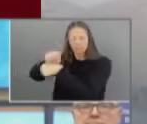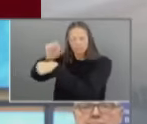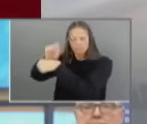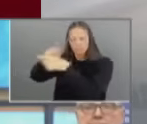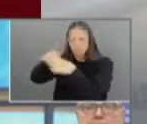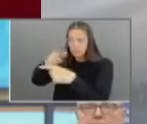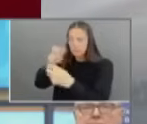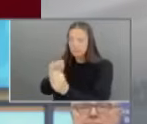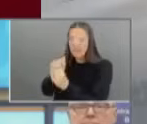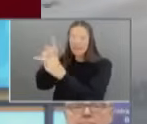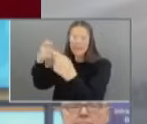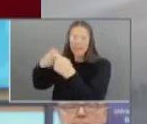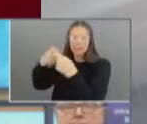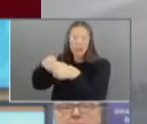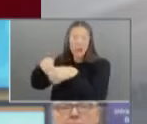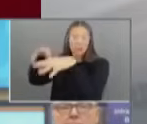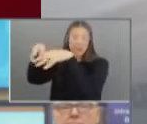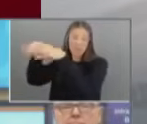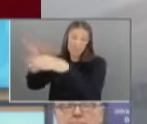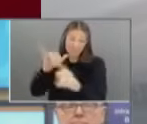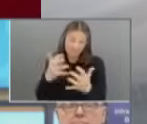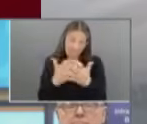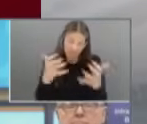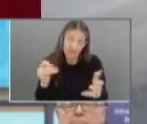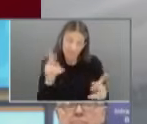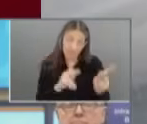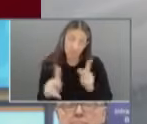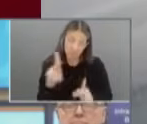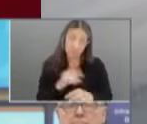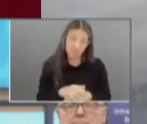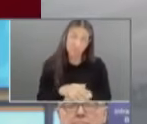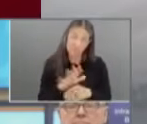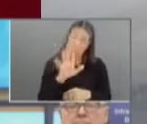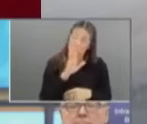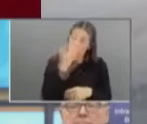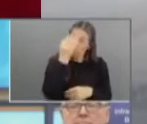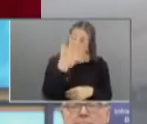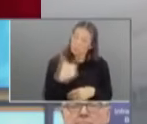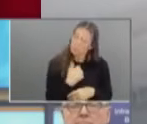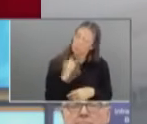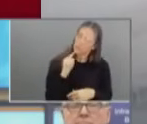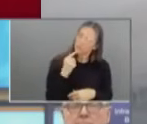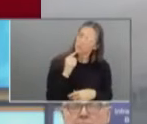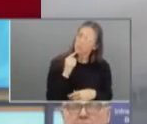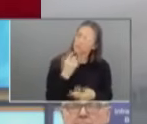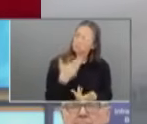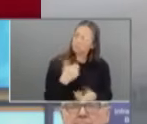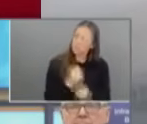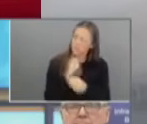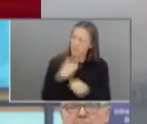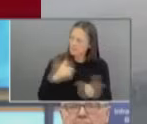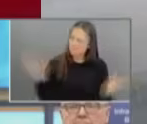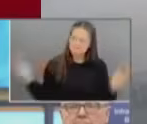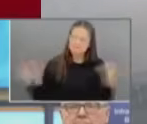THOSE ARE UTILITY CREWS THAT ARE OUT THERE IN THE FIELD TRYING TO RESTORE POWER. THAT IS A HUGE NUMBER.